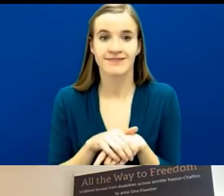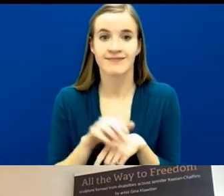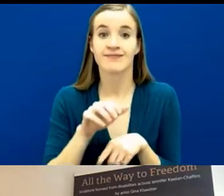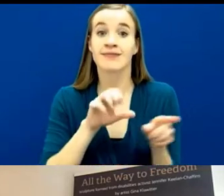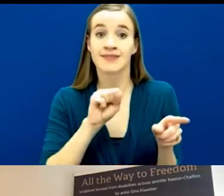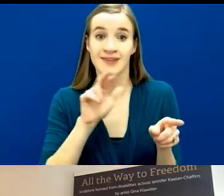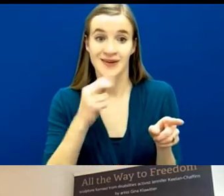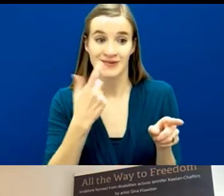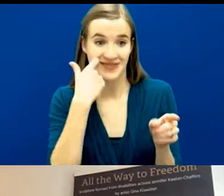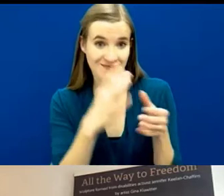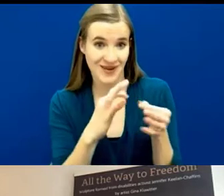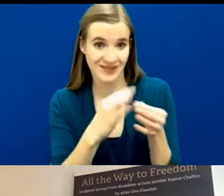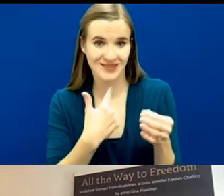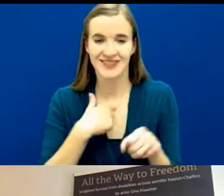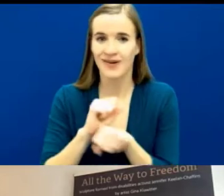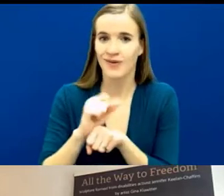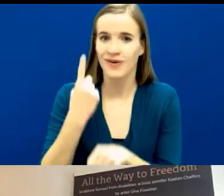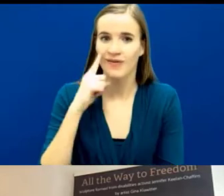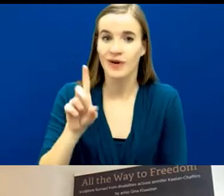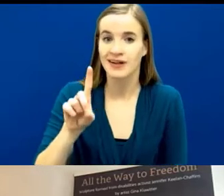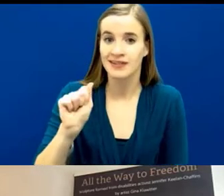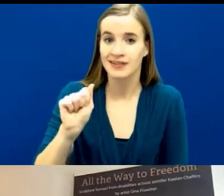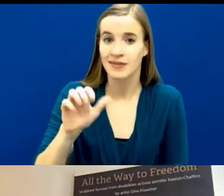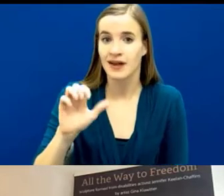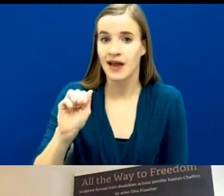the Disability Action Center in the Moscow Office. I'm an Independent Living